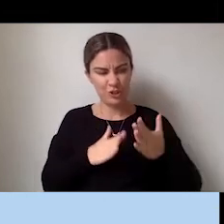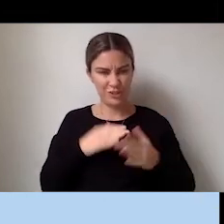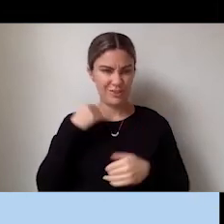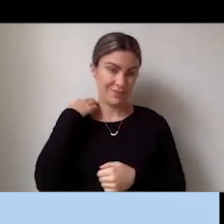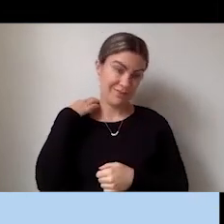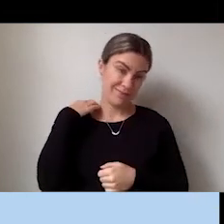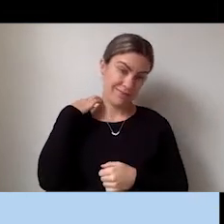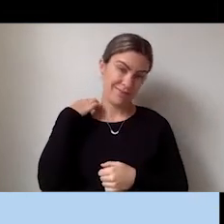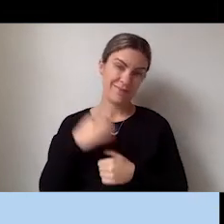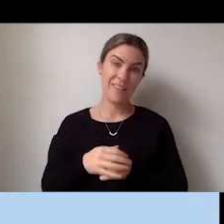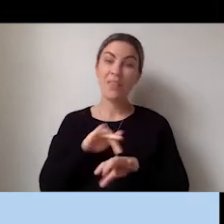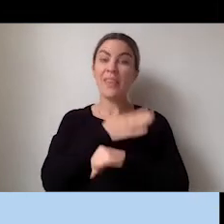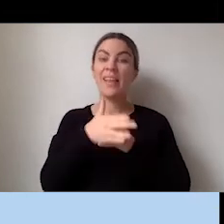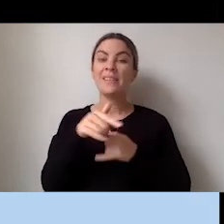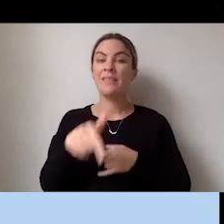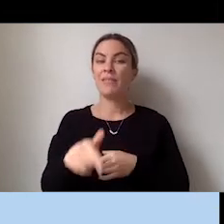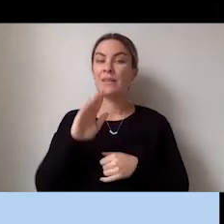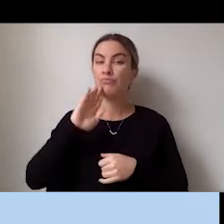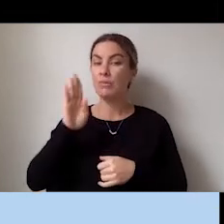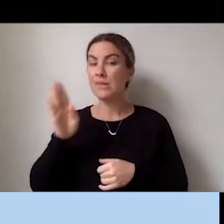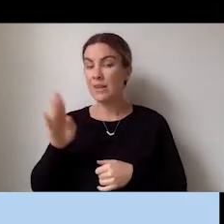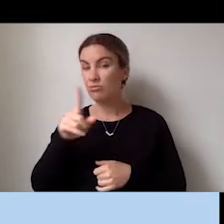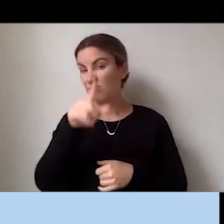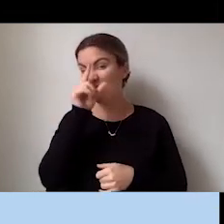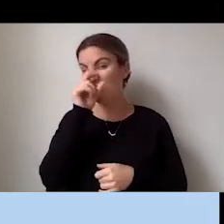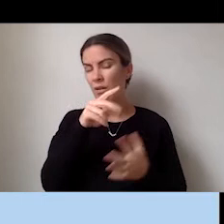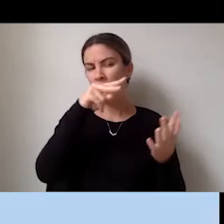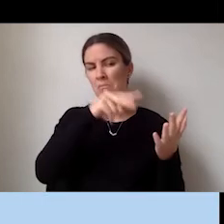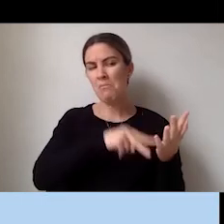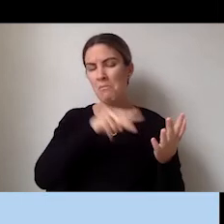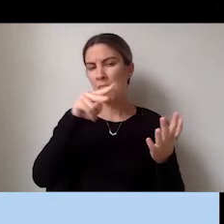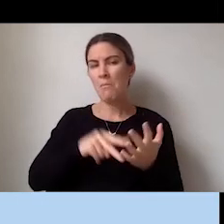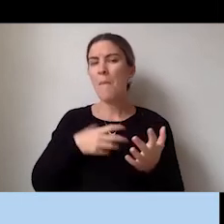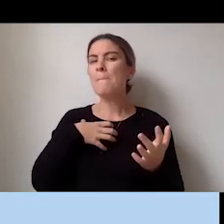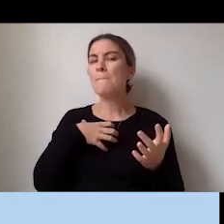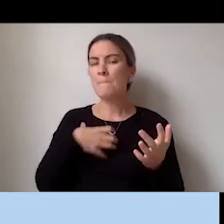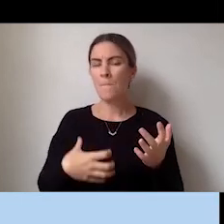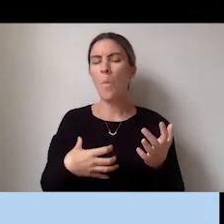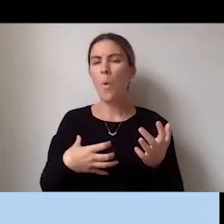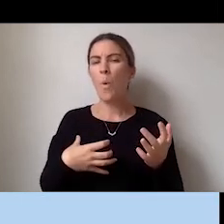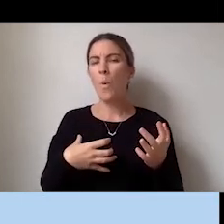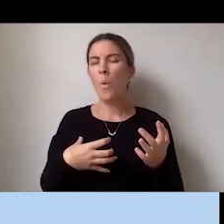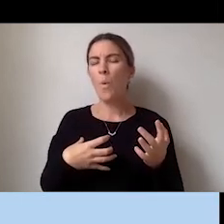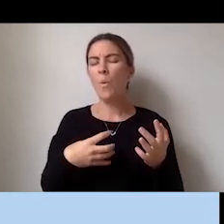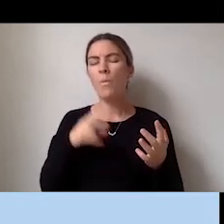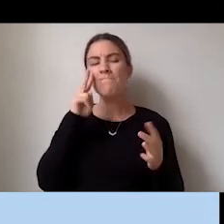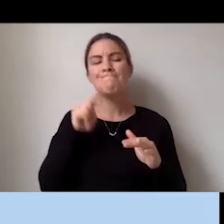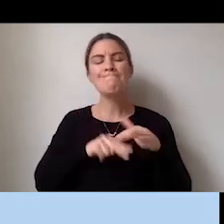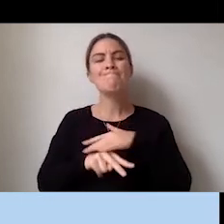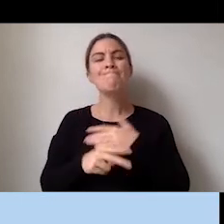this presentation that people can look at further for more - I guess, more insight.